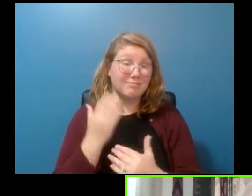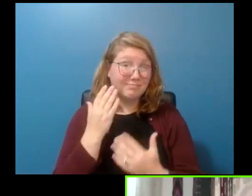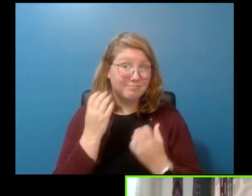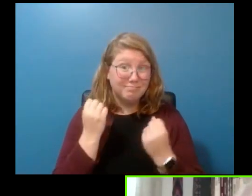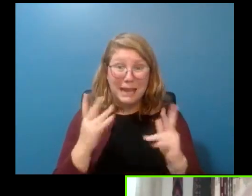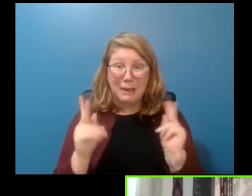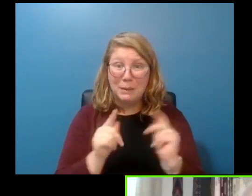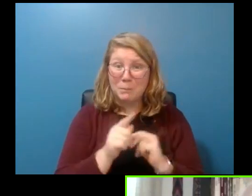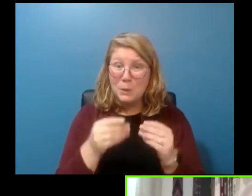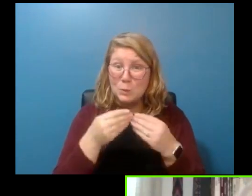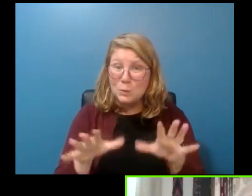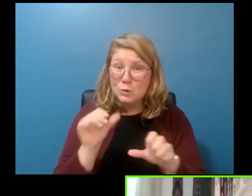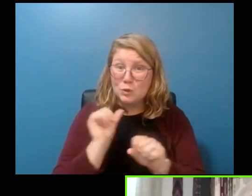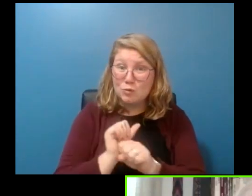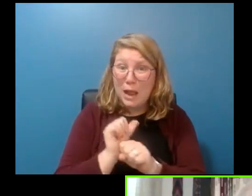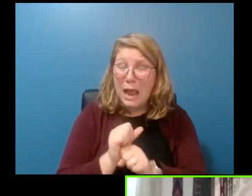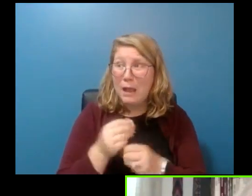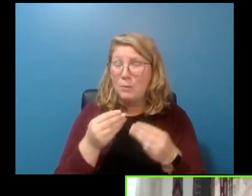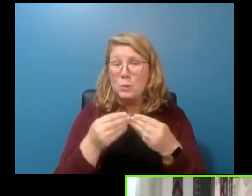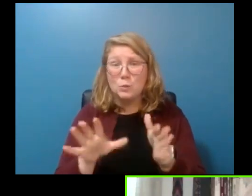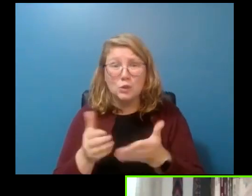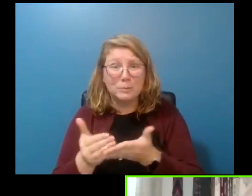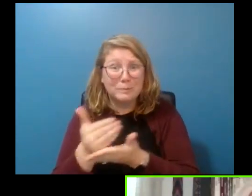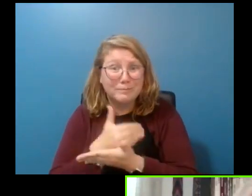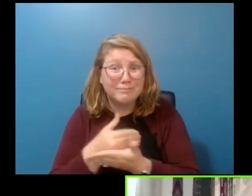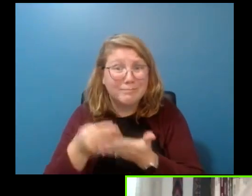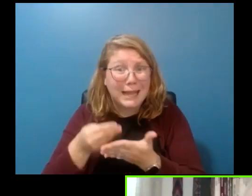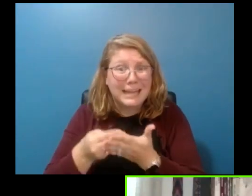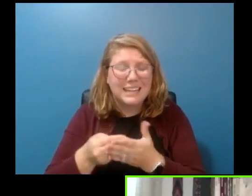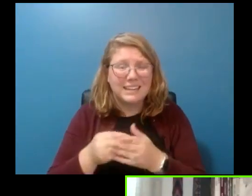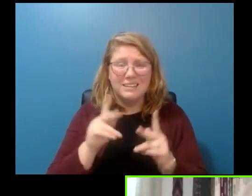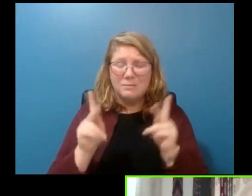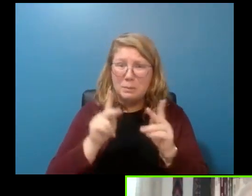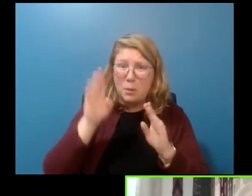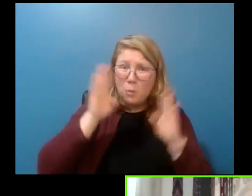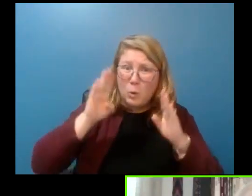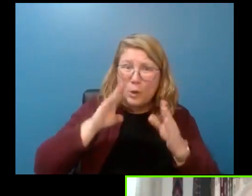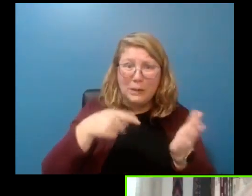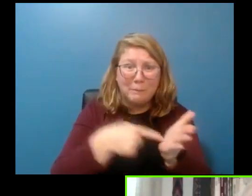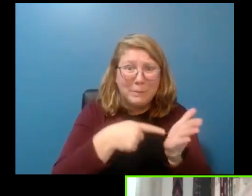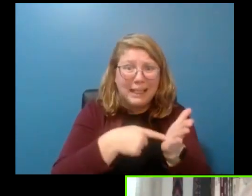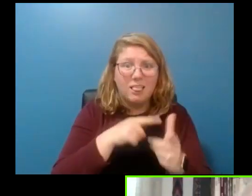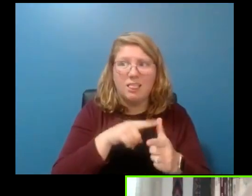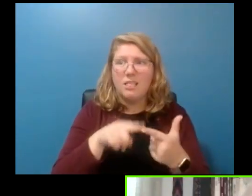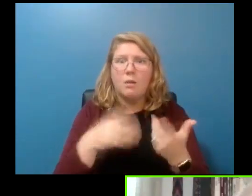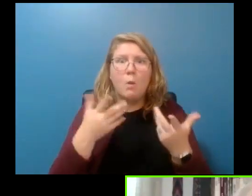still made plans. We couldn't make plans during the pandemic, and that's really hard to live